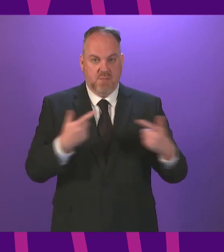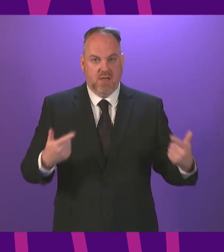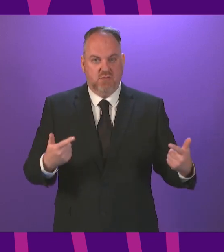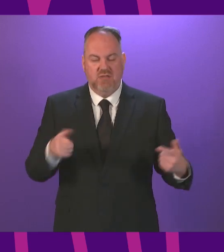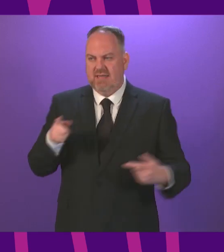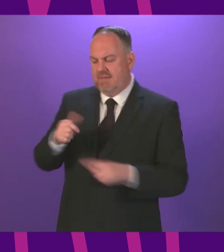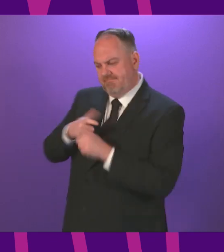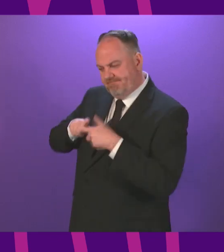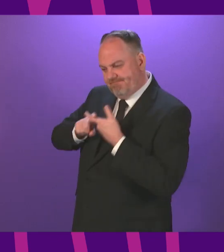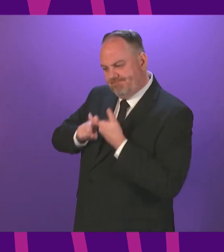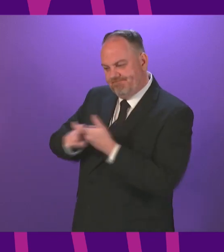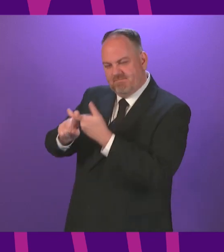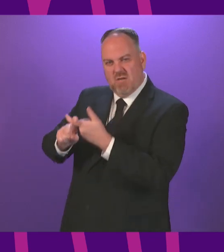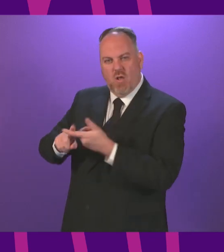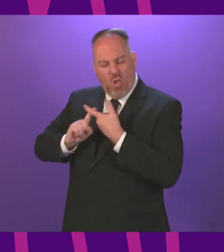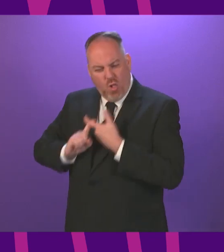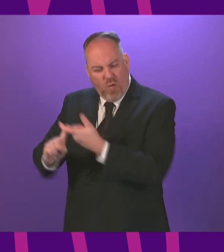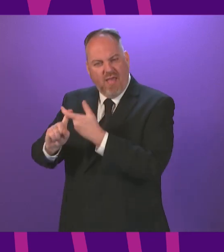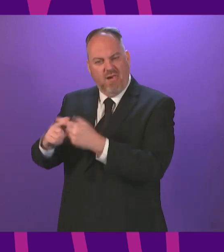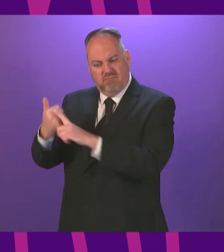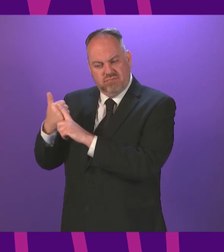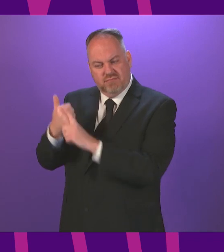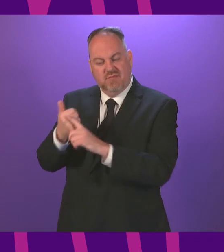his wife, for whom he was her “strength and stay”; his loyal service to family and country;